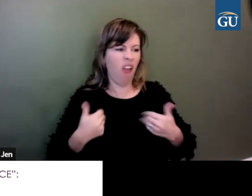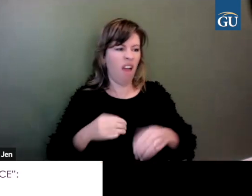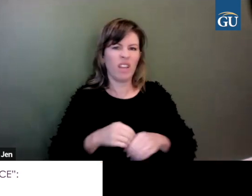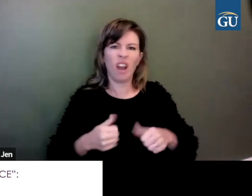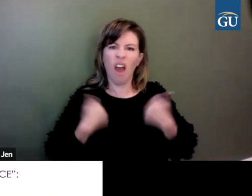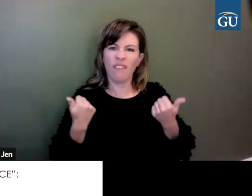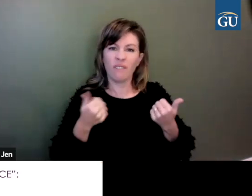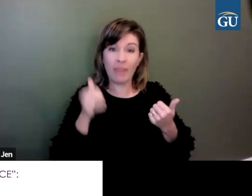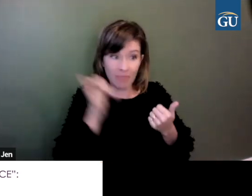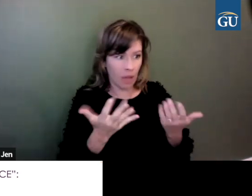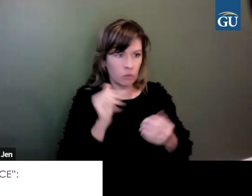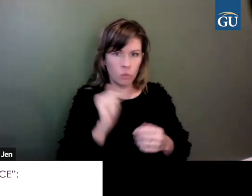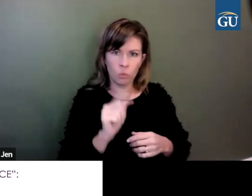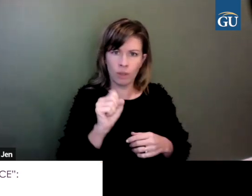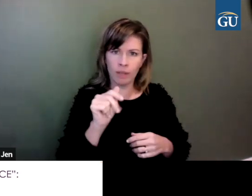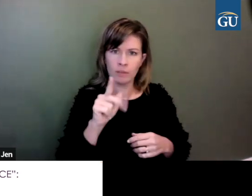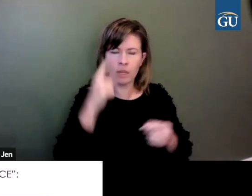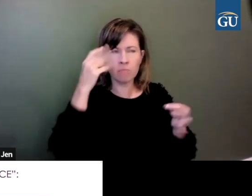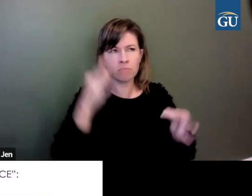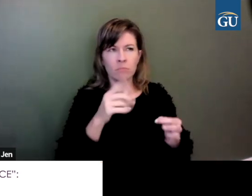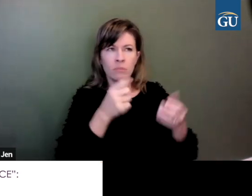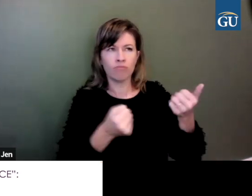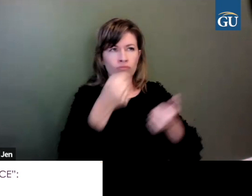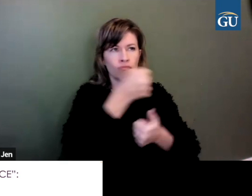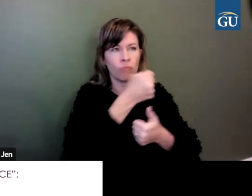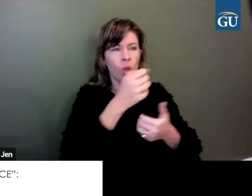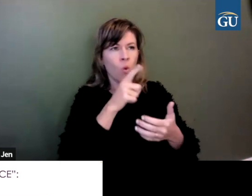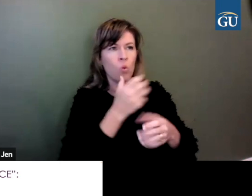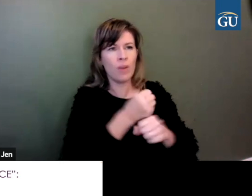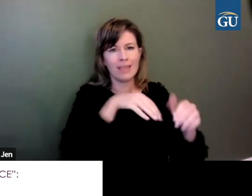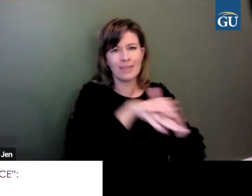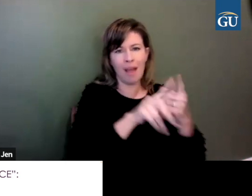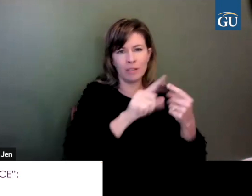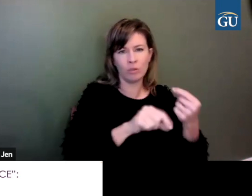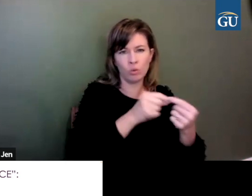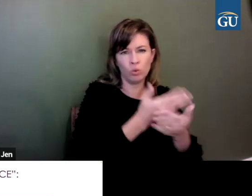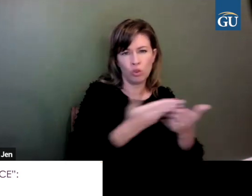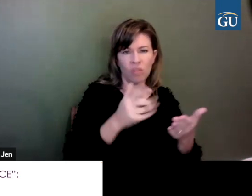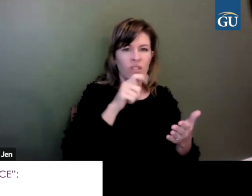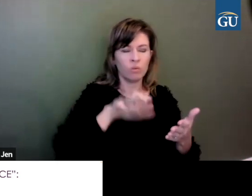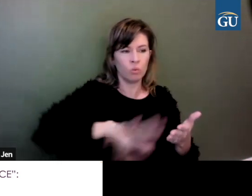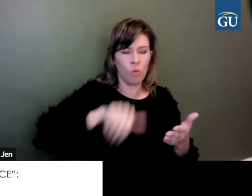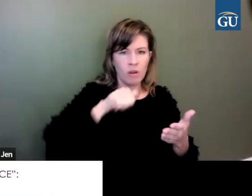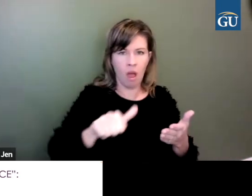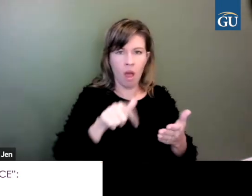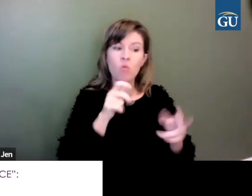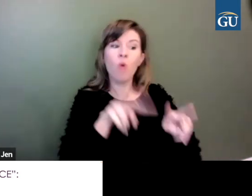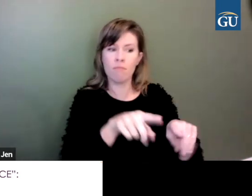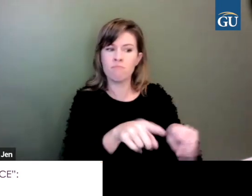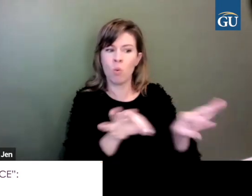certain access to certain things and who doesn't. Who is worthy and who is unworthy. That's the politicalness about